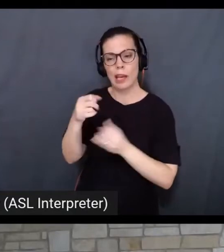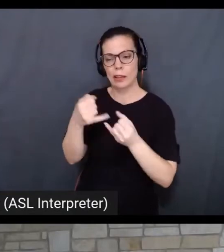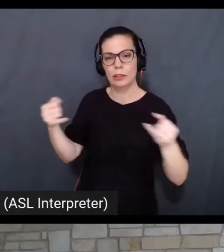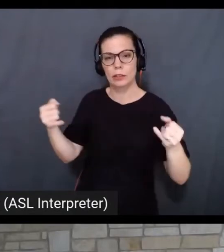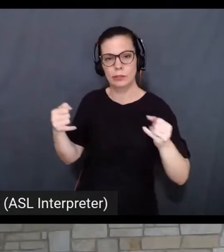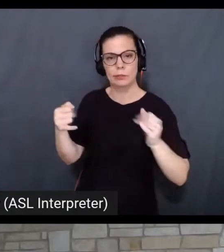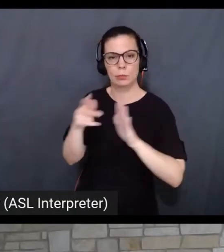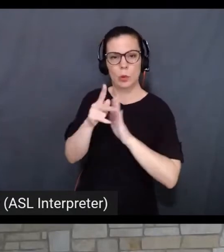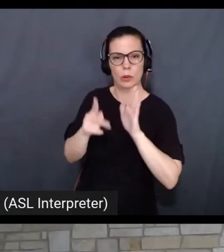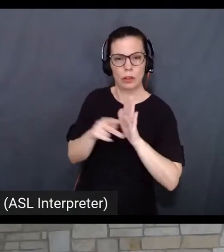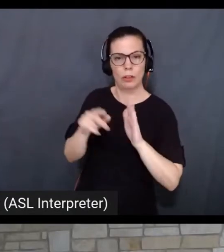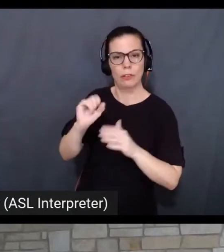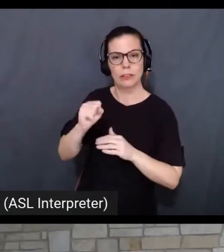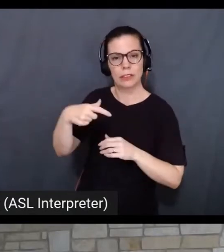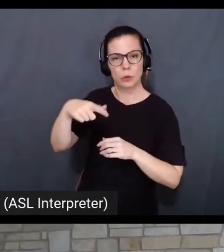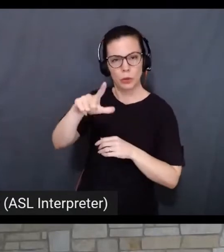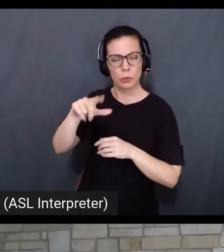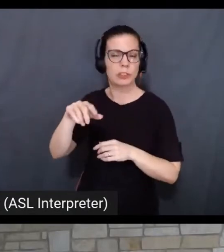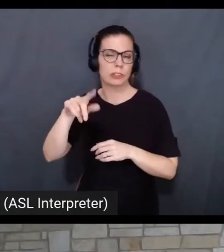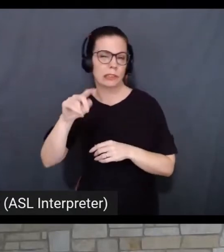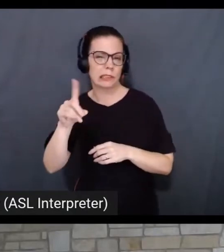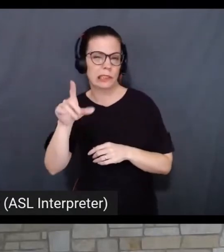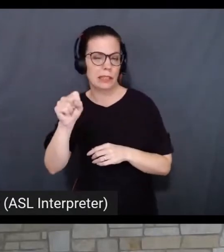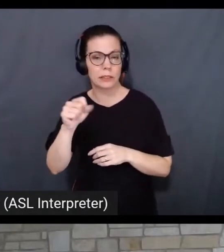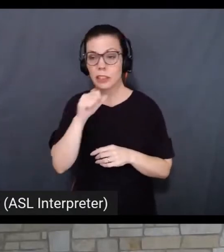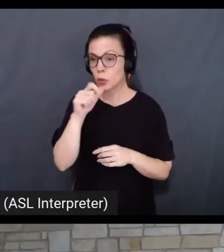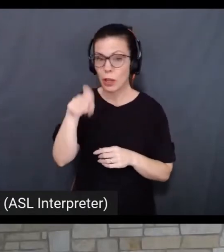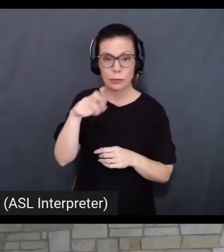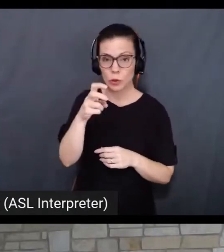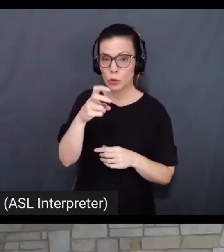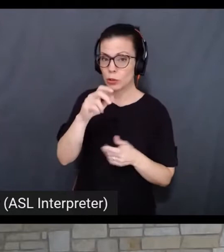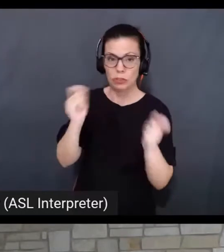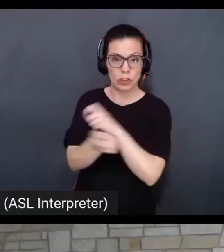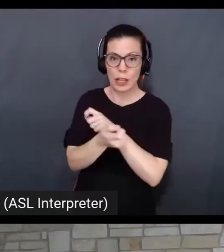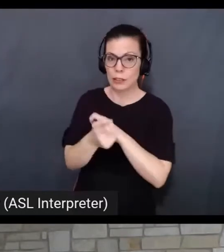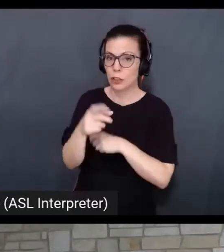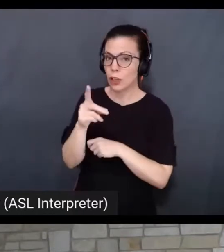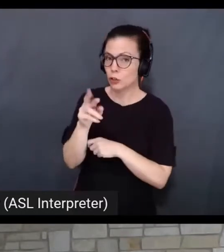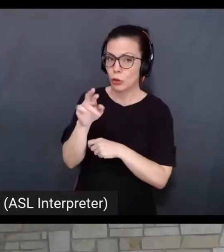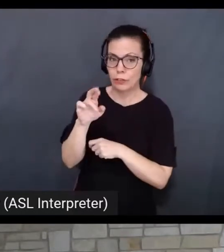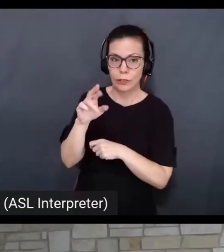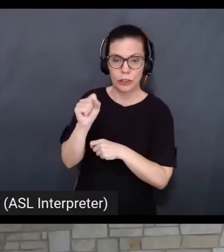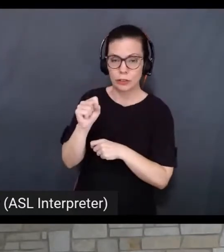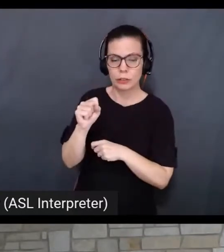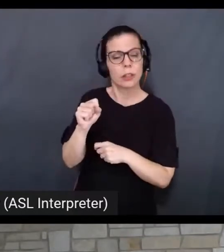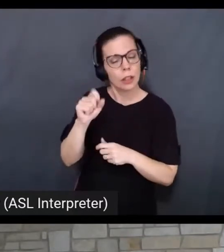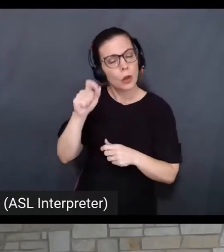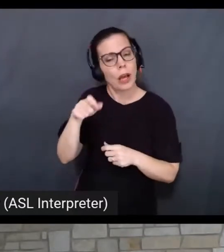which is TDS, so you don't even need to change your drivers. You will need to refactor your code, right?